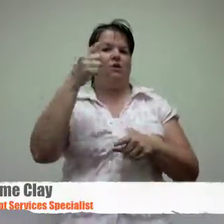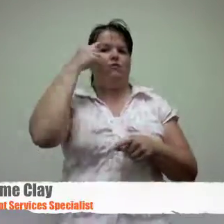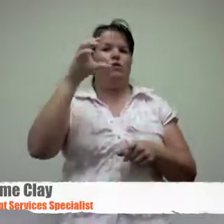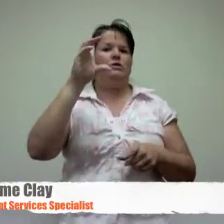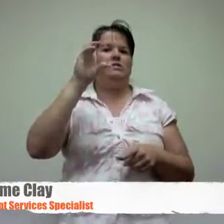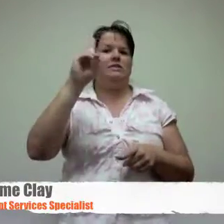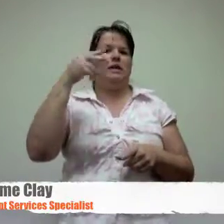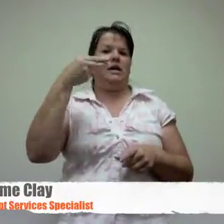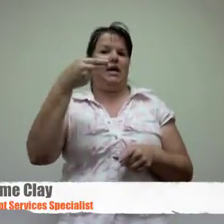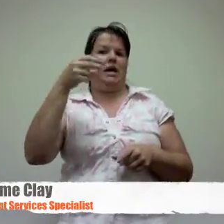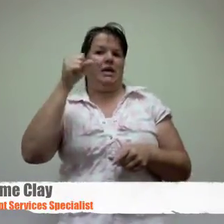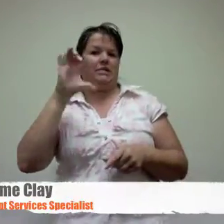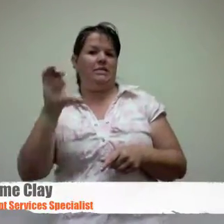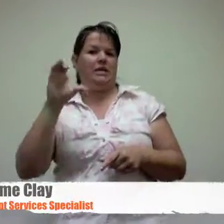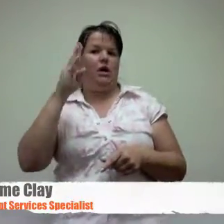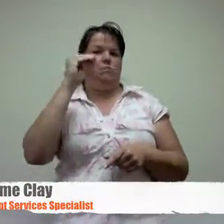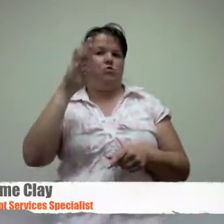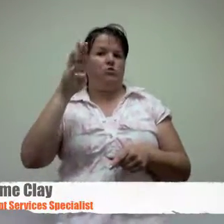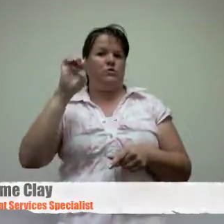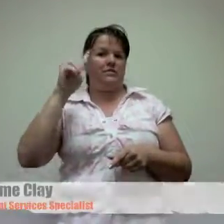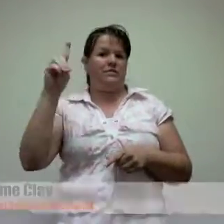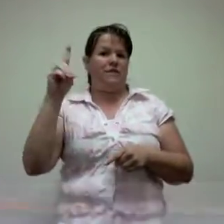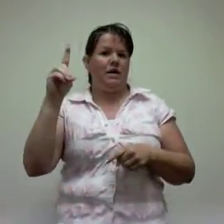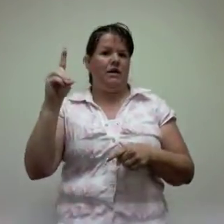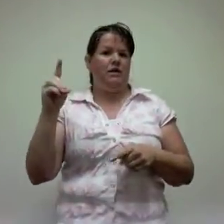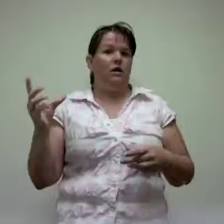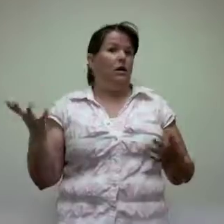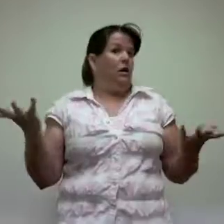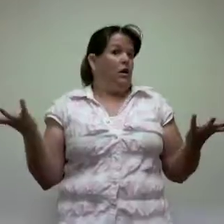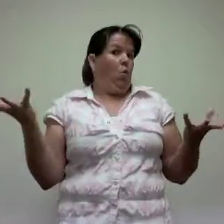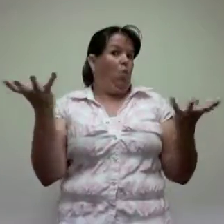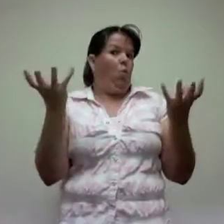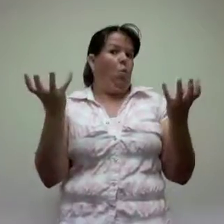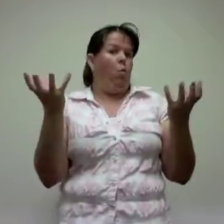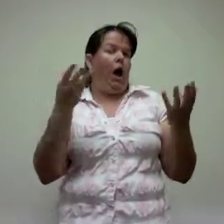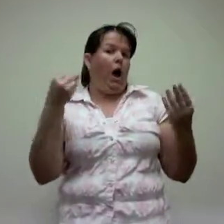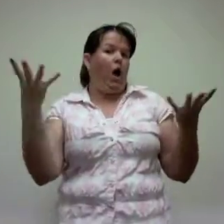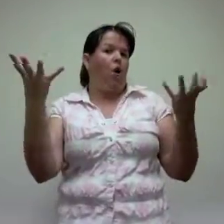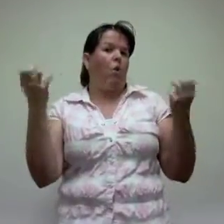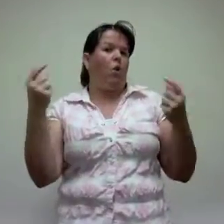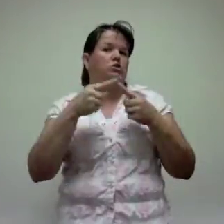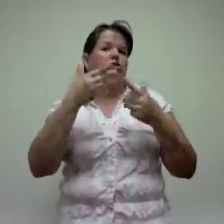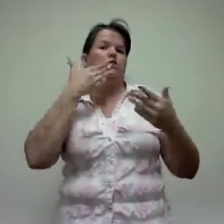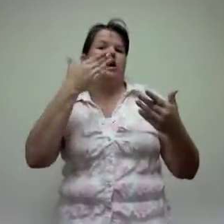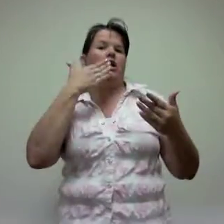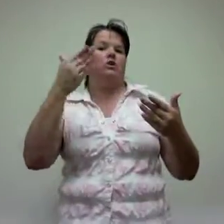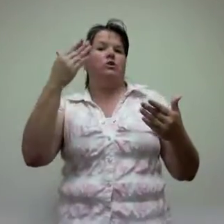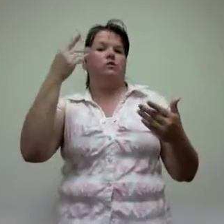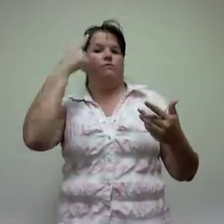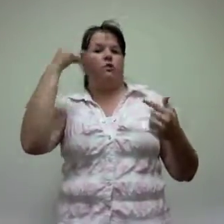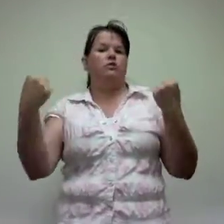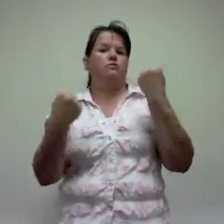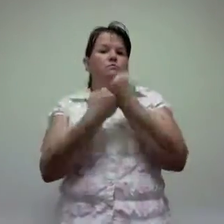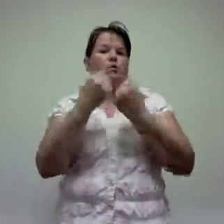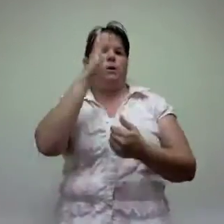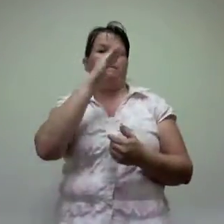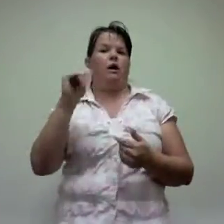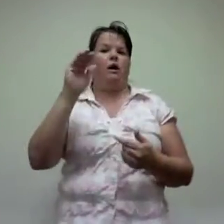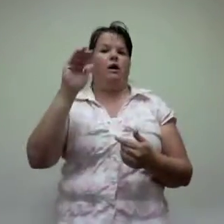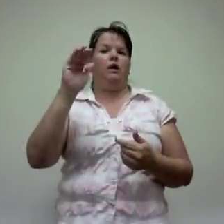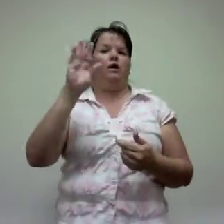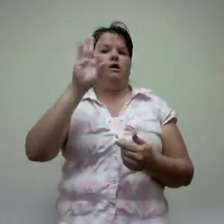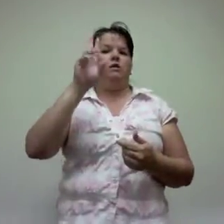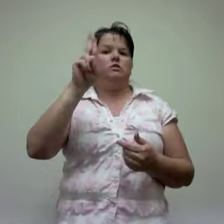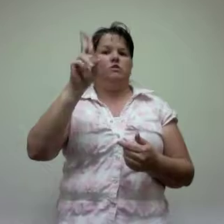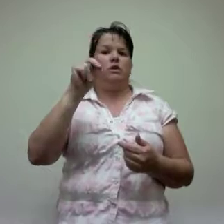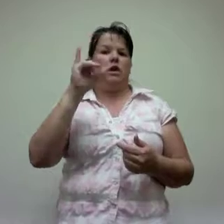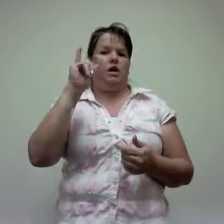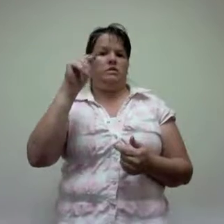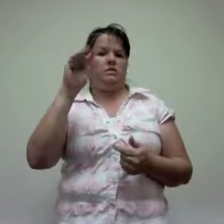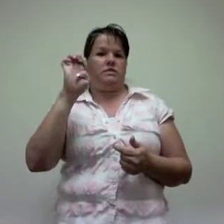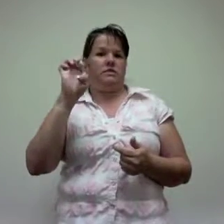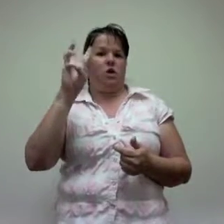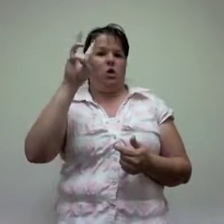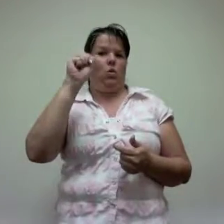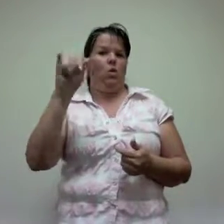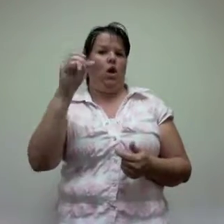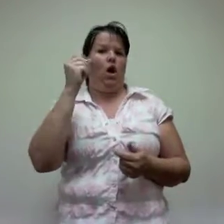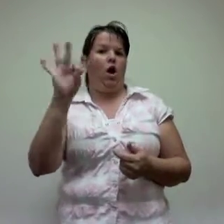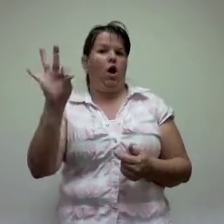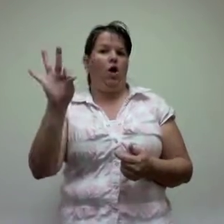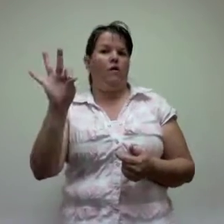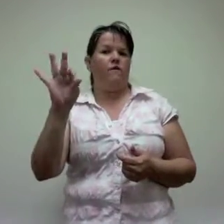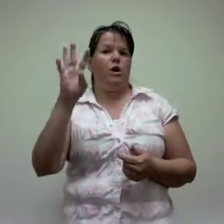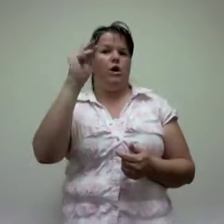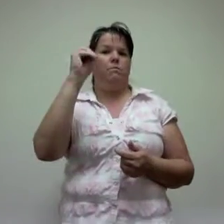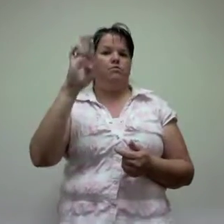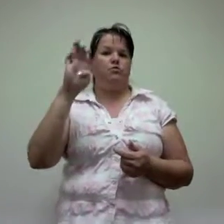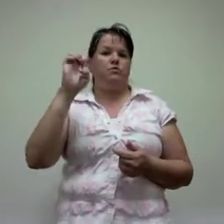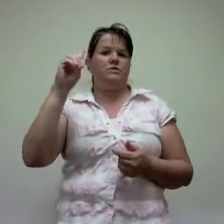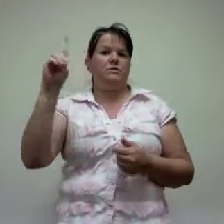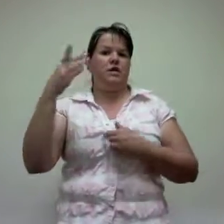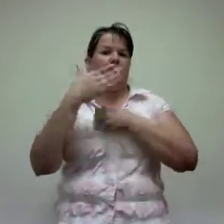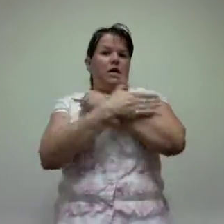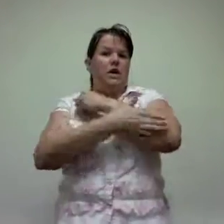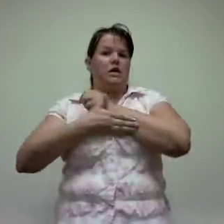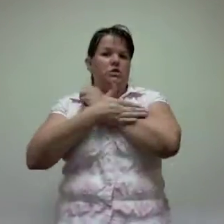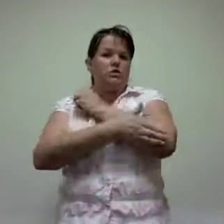for Merced DHHSC. We want to say thanks to United Way of Merced for funding the Workshop.